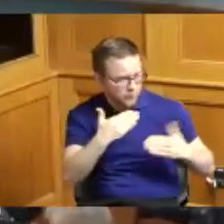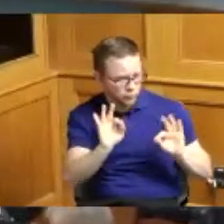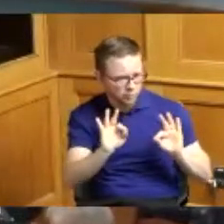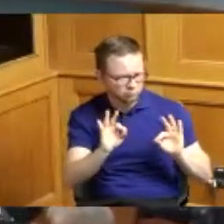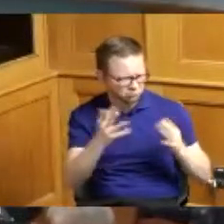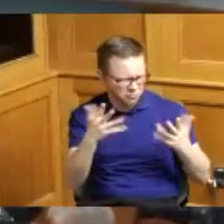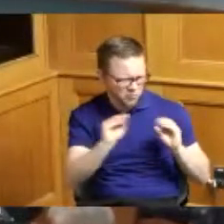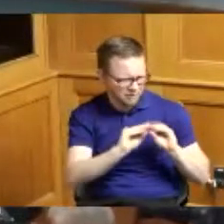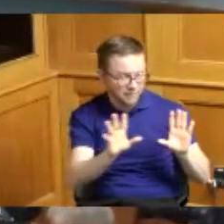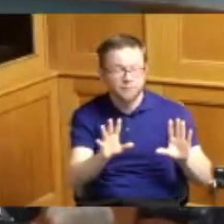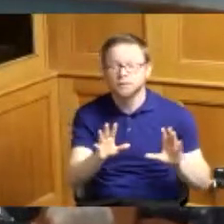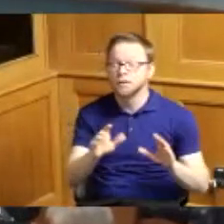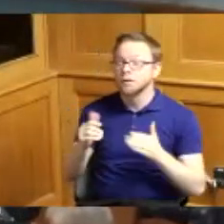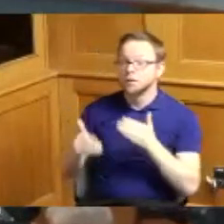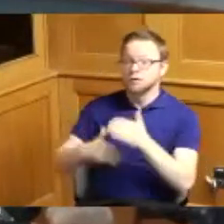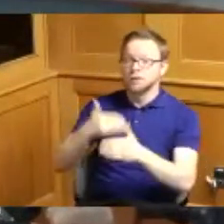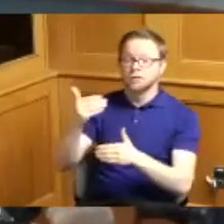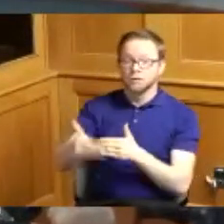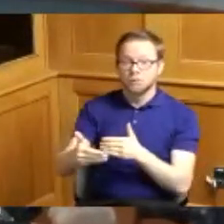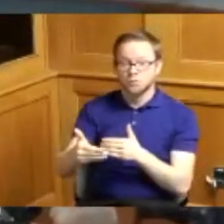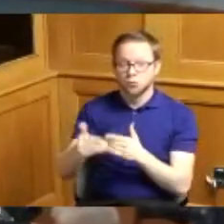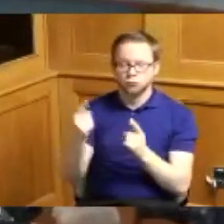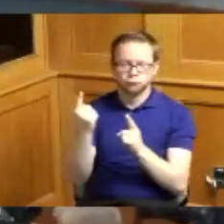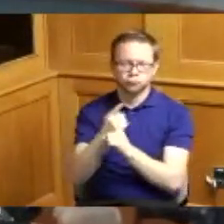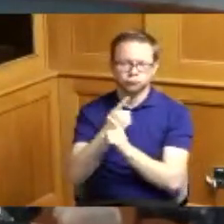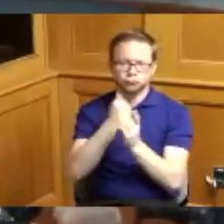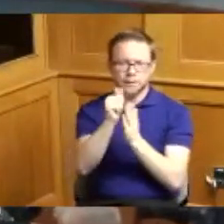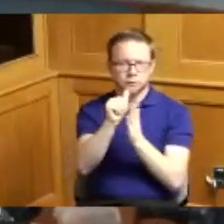okay we will move forward on our regular agenda our Engineers here